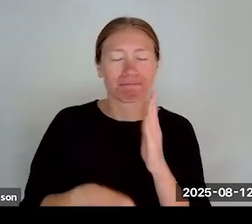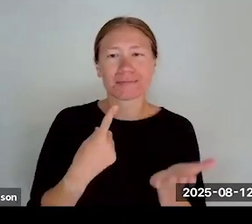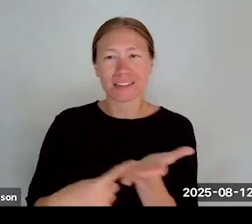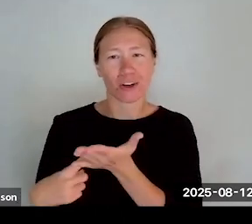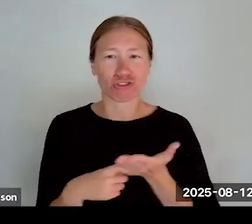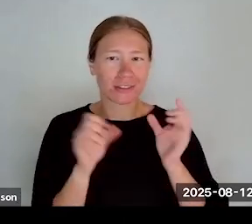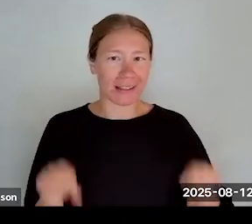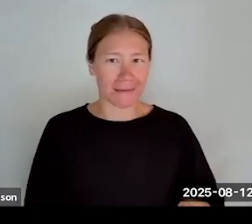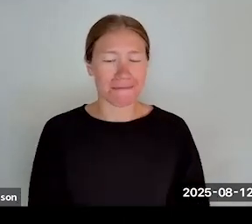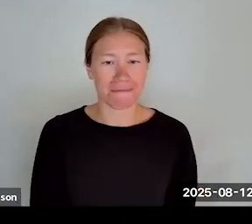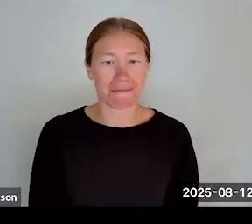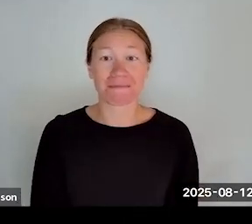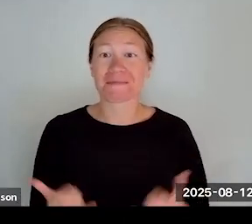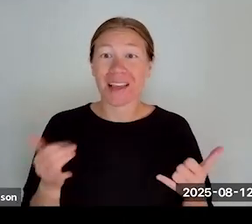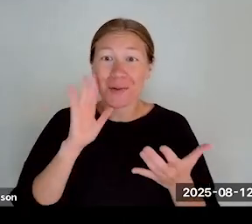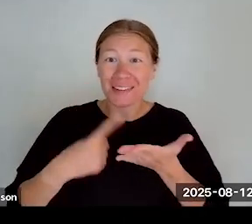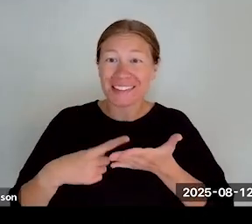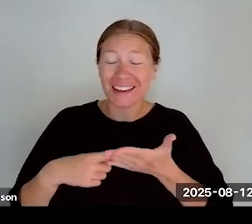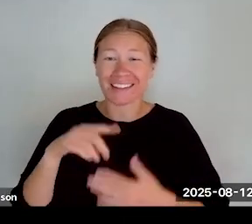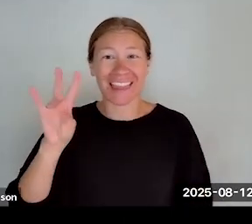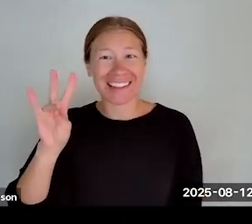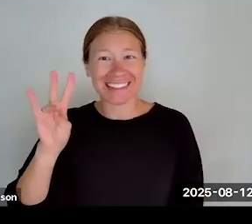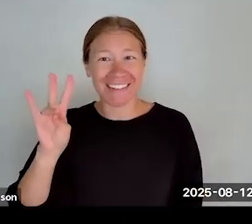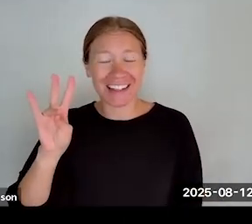We'll now discuss the seven Cs of effective communication.